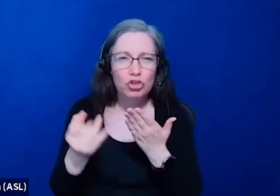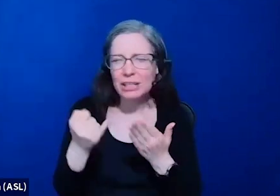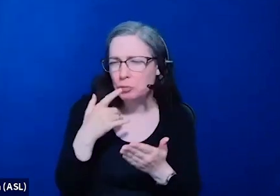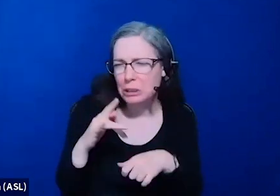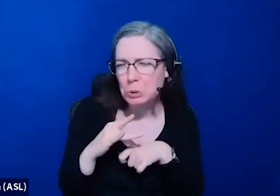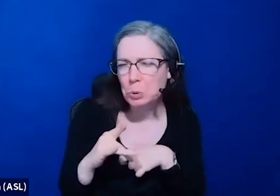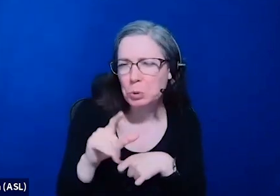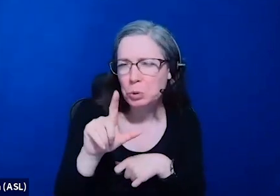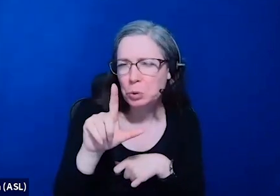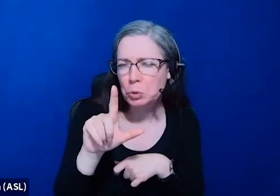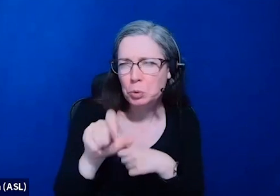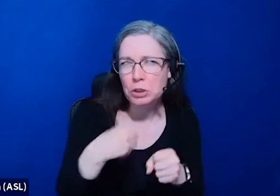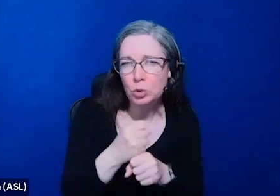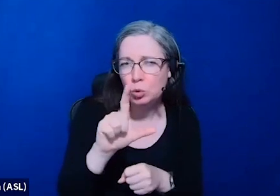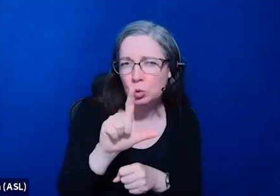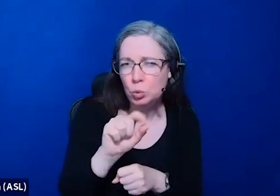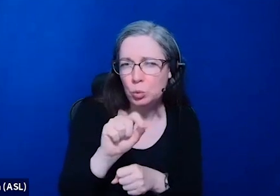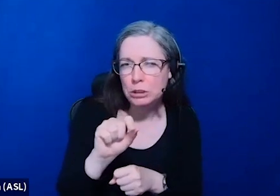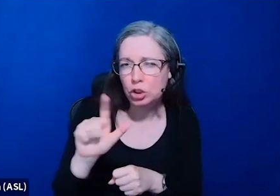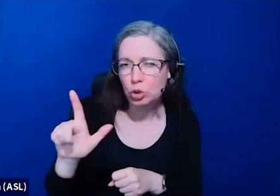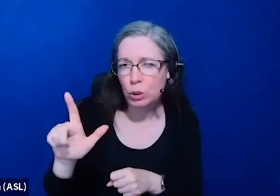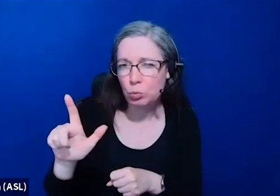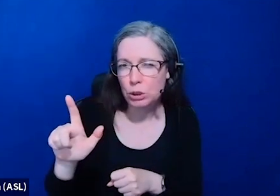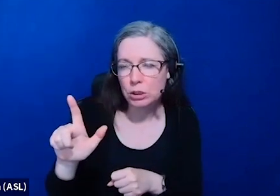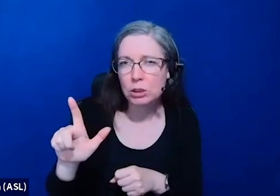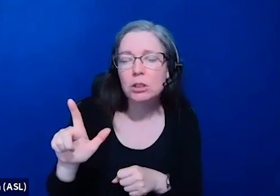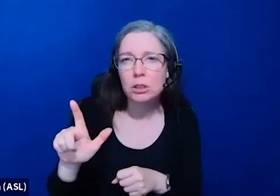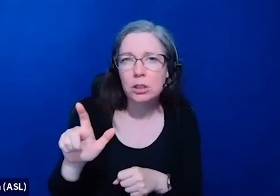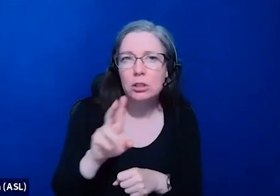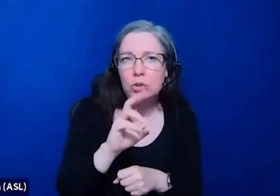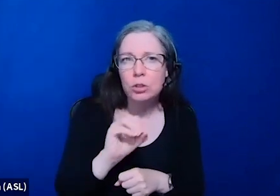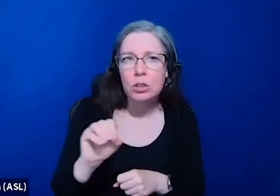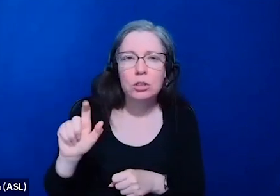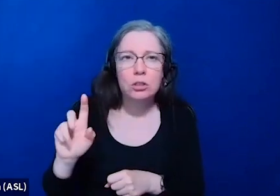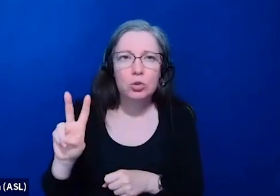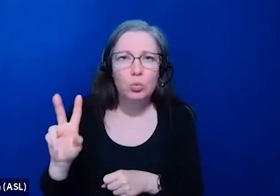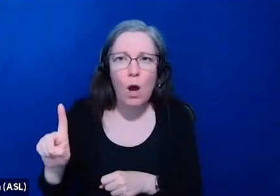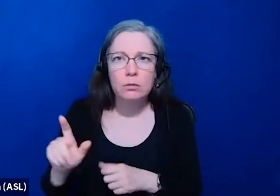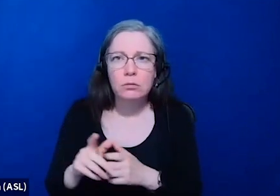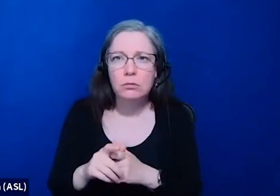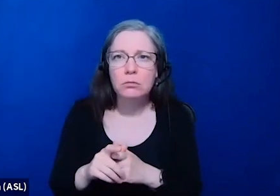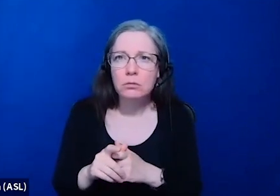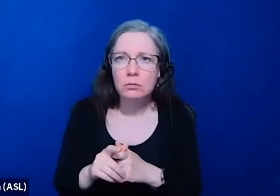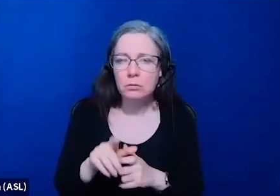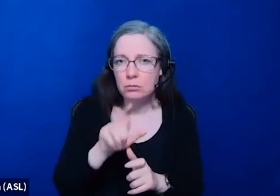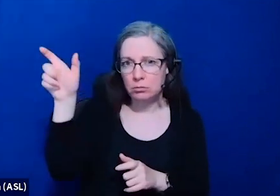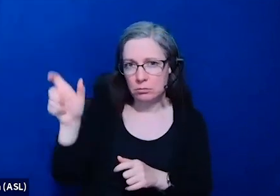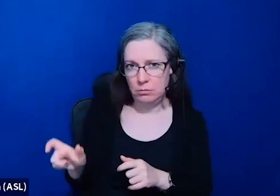I'm going to go into the requirements now. I'm going to zoom into this side of the slide.